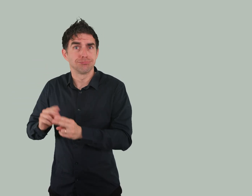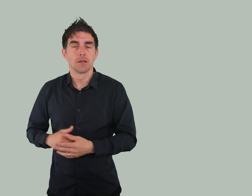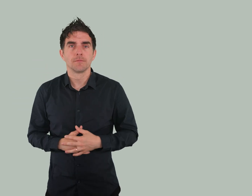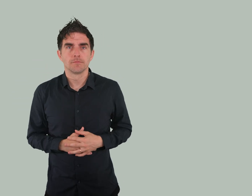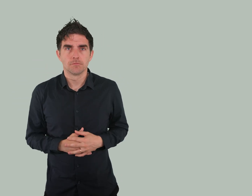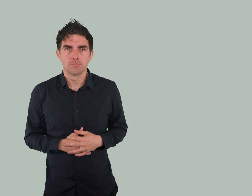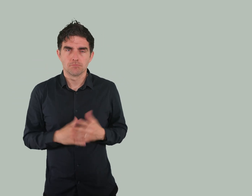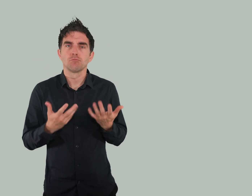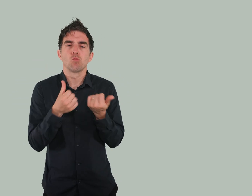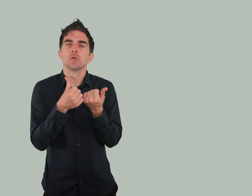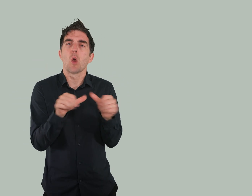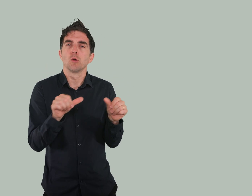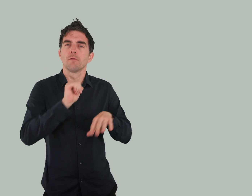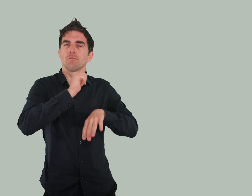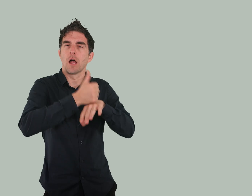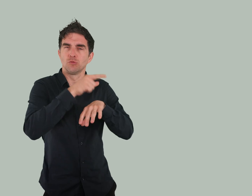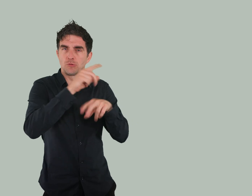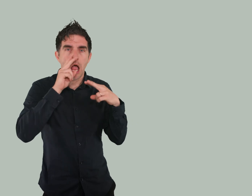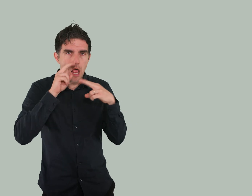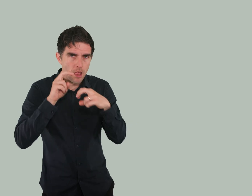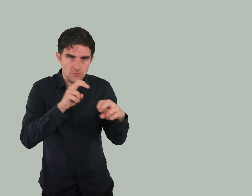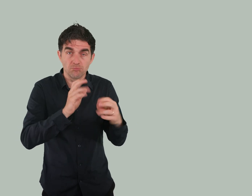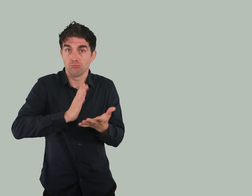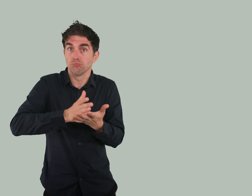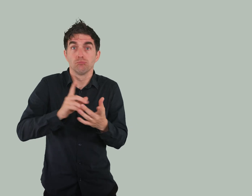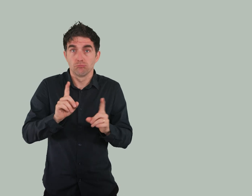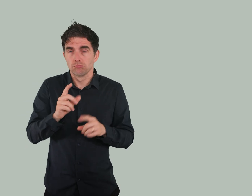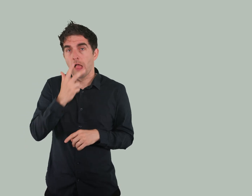Resolution Foundation analysis has shown